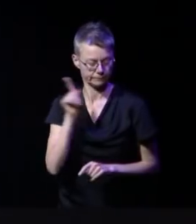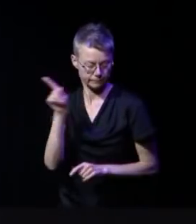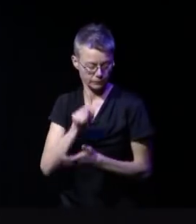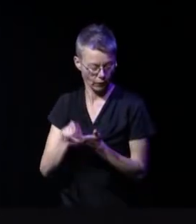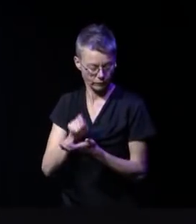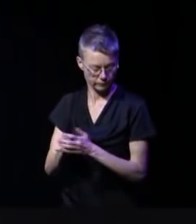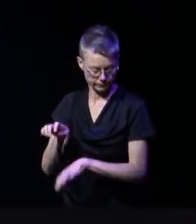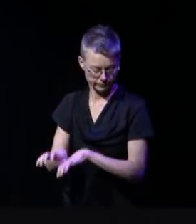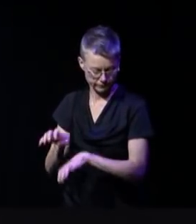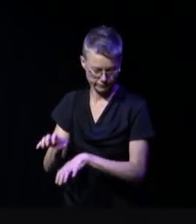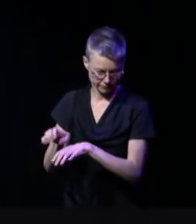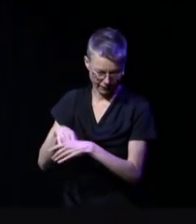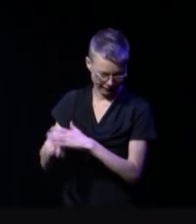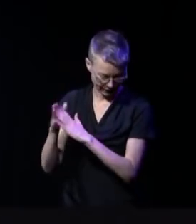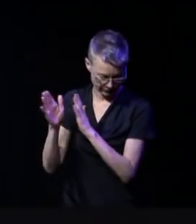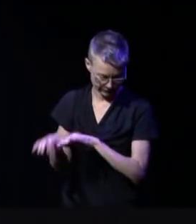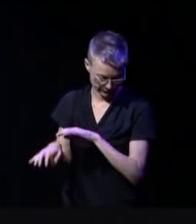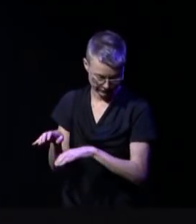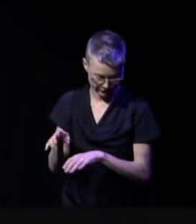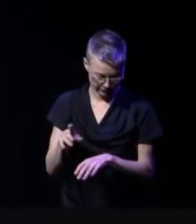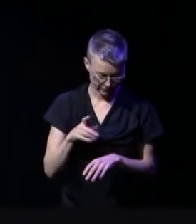I was safely at the centre of an extraordinary tableau.